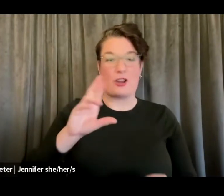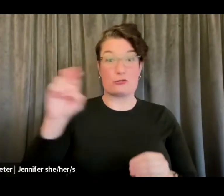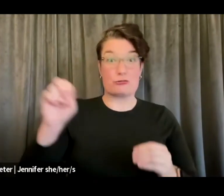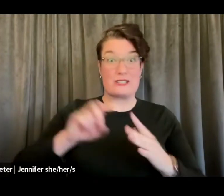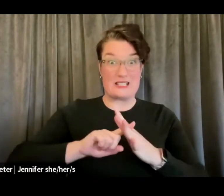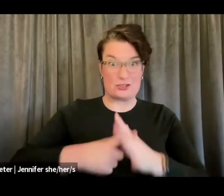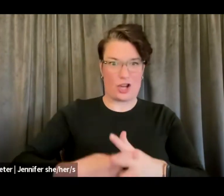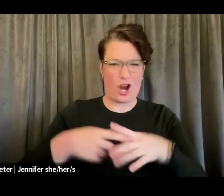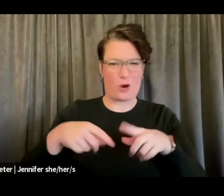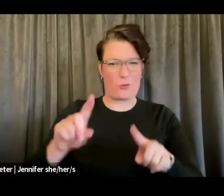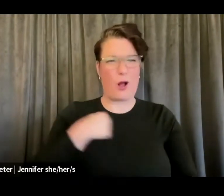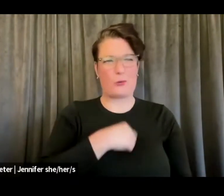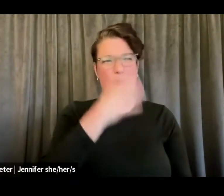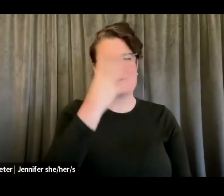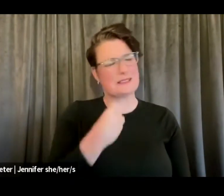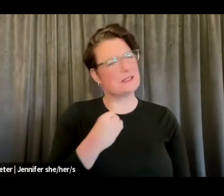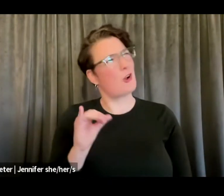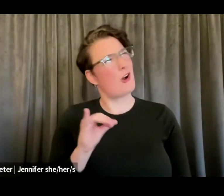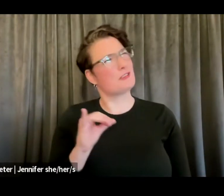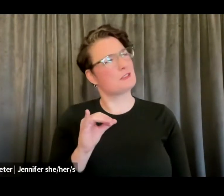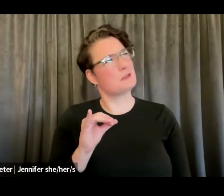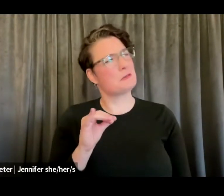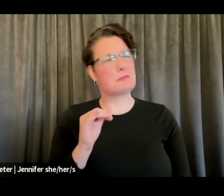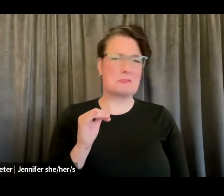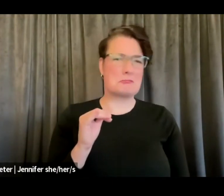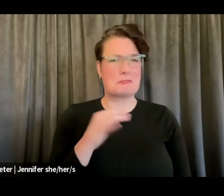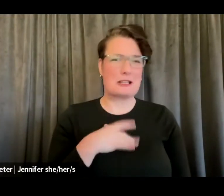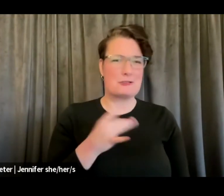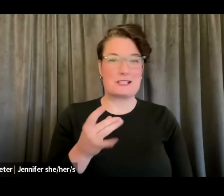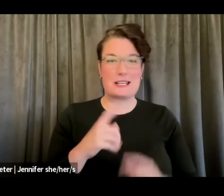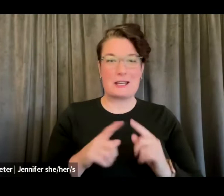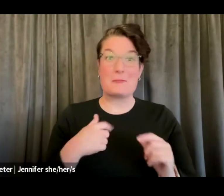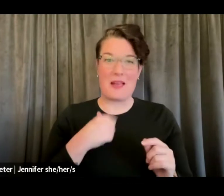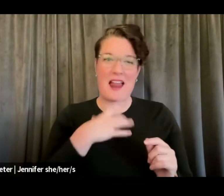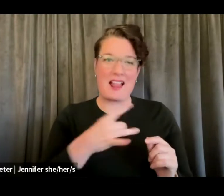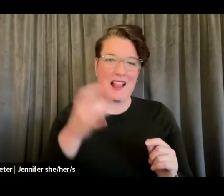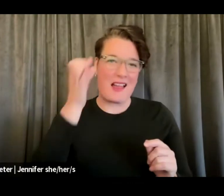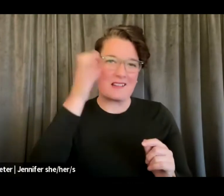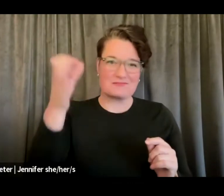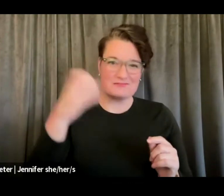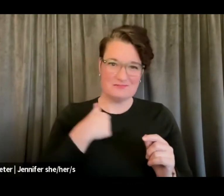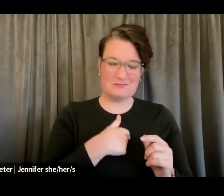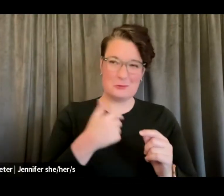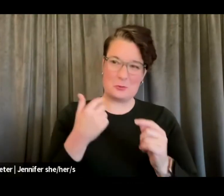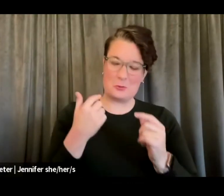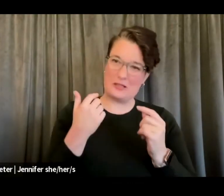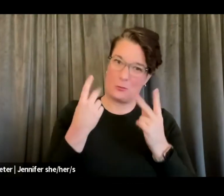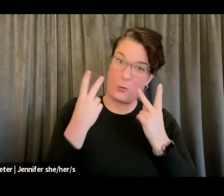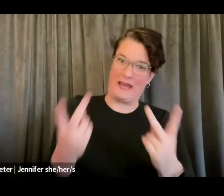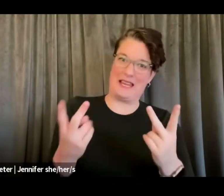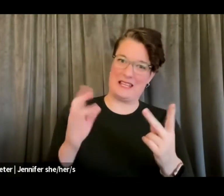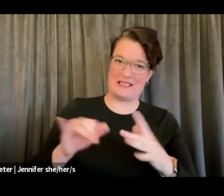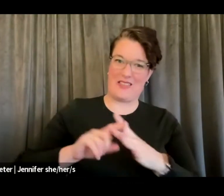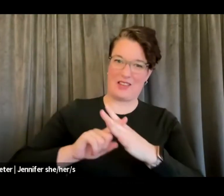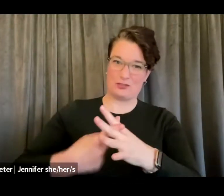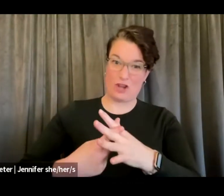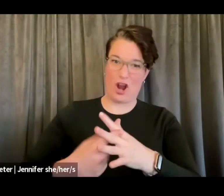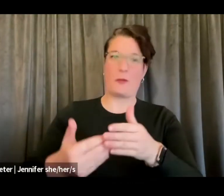Restarting while we're asleep, which is also interesting. Mm-hmm but I like that we get to witness that, that start before we go to sleep.